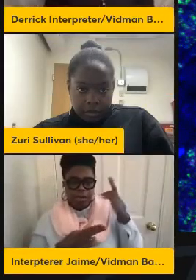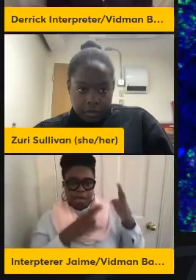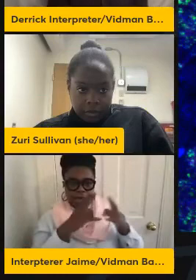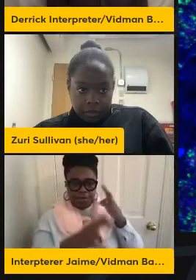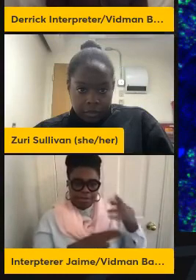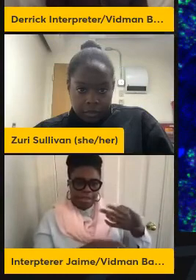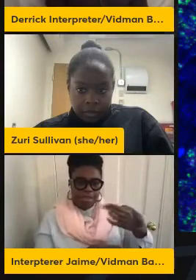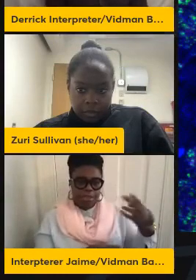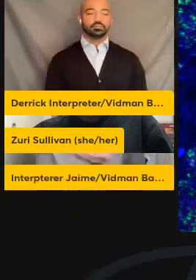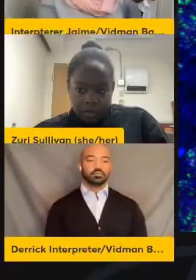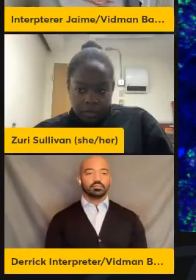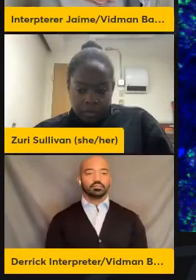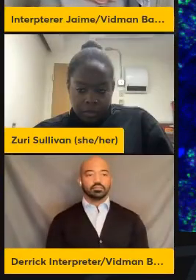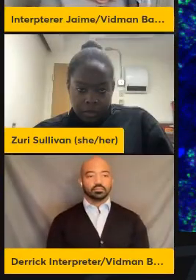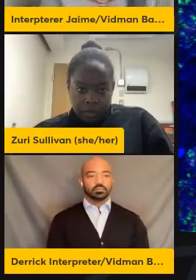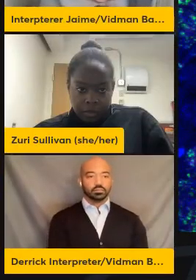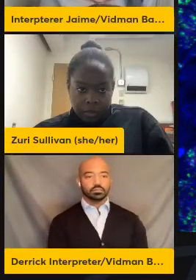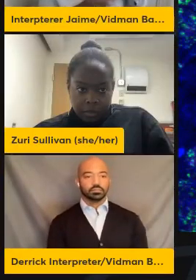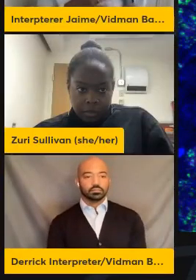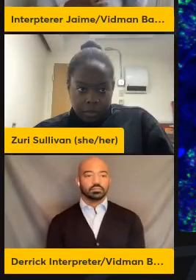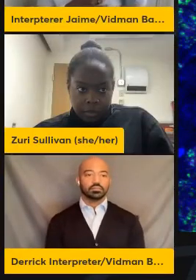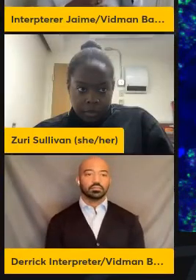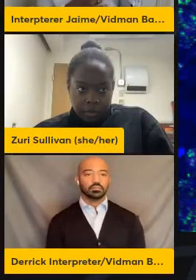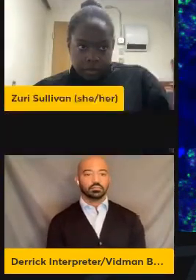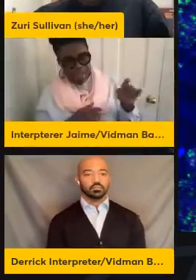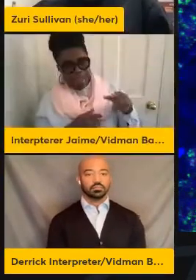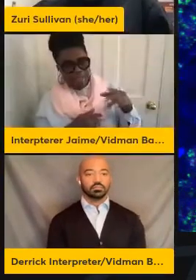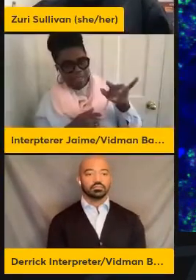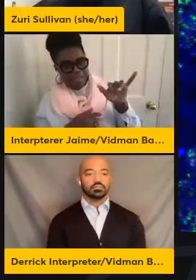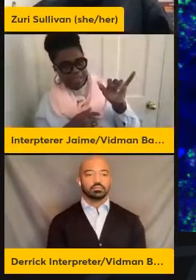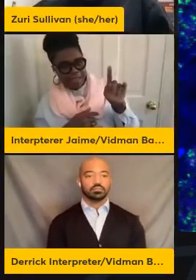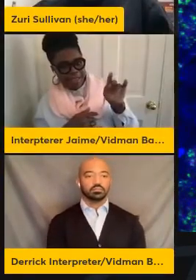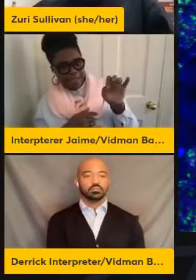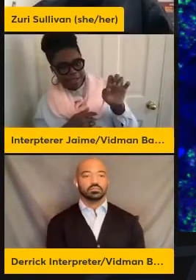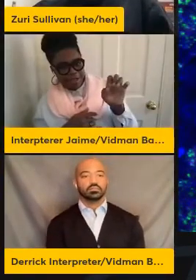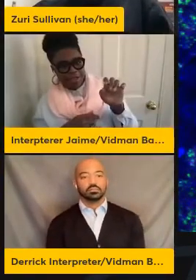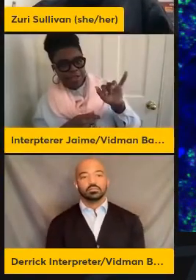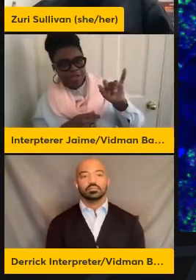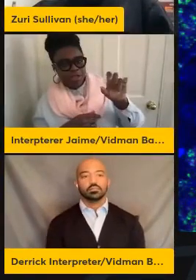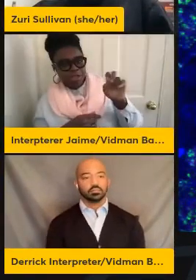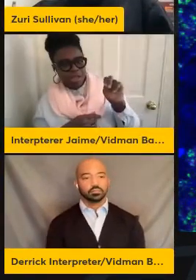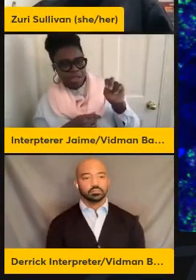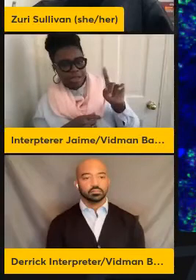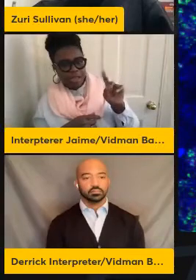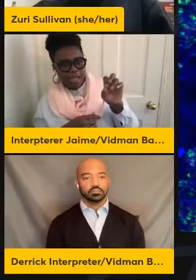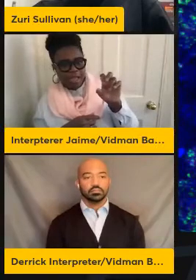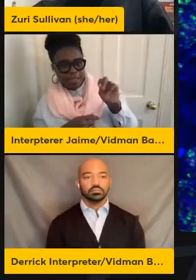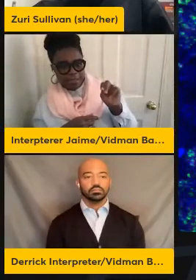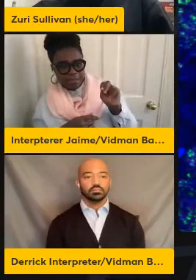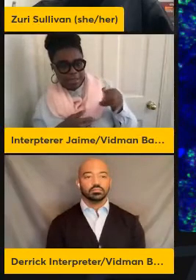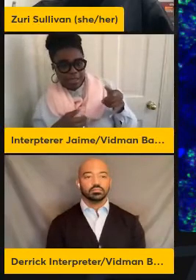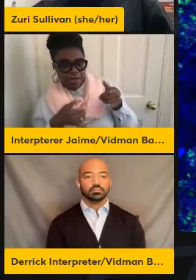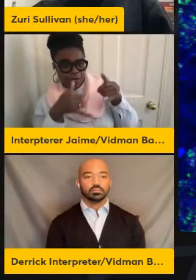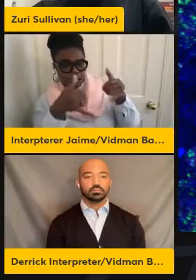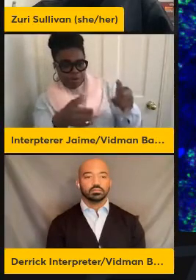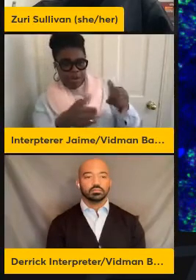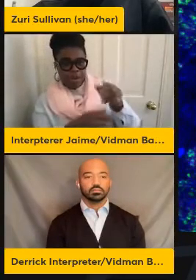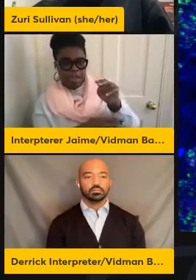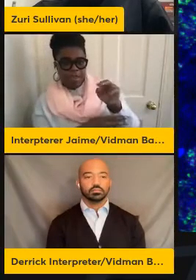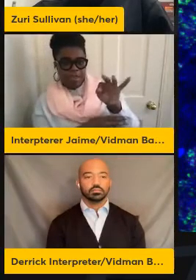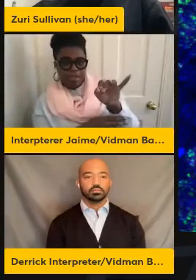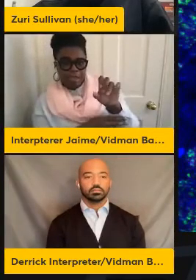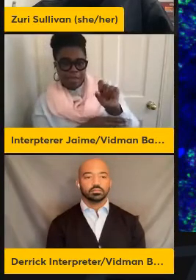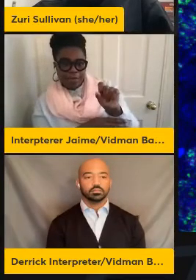Hannah grey fellowship, the Yale University, John Addison Porter dissertation prize, the NSF graduate research, fellowship and a